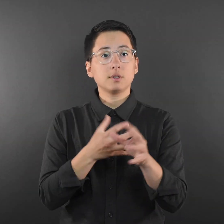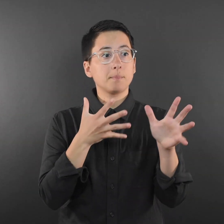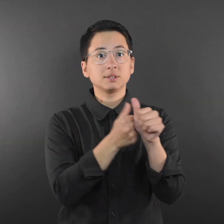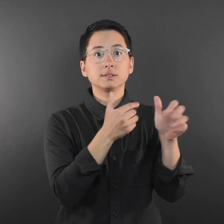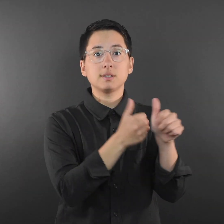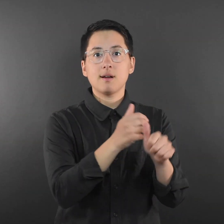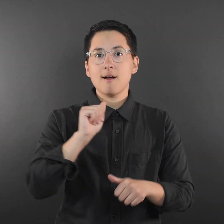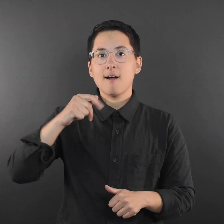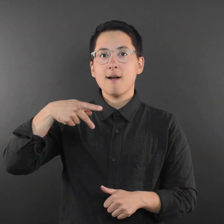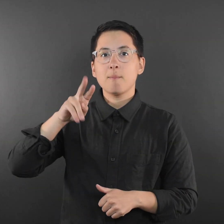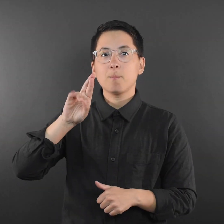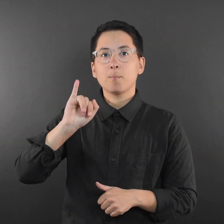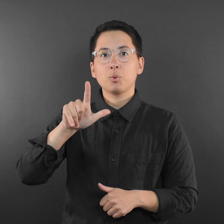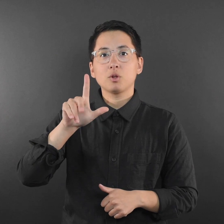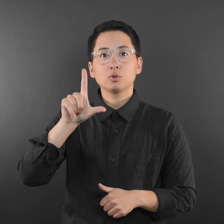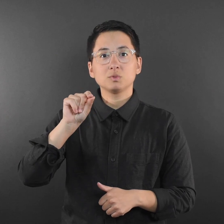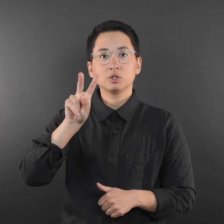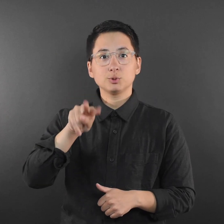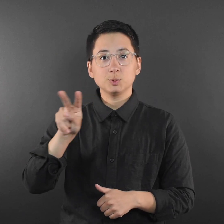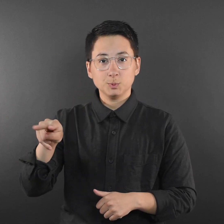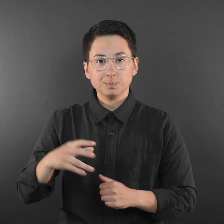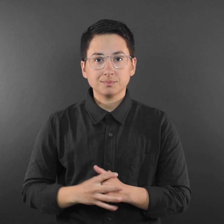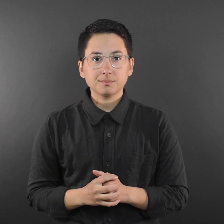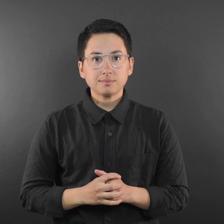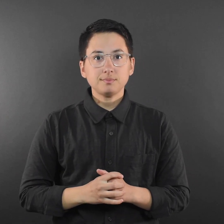Governor Office updates April 2022: